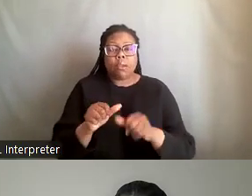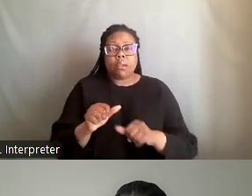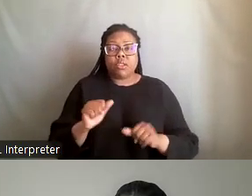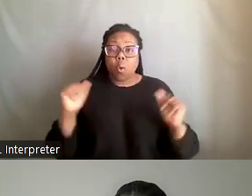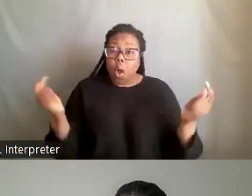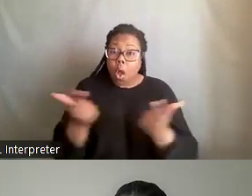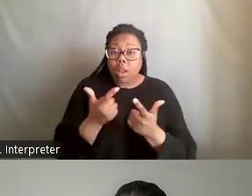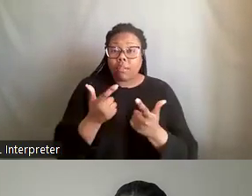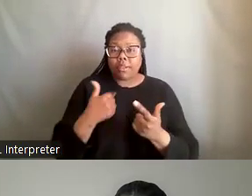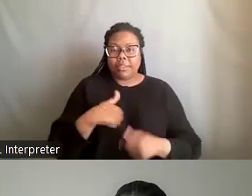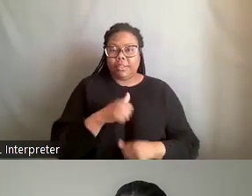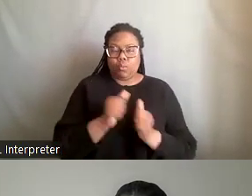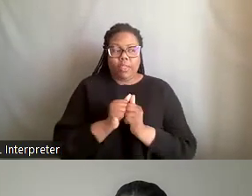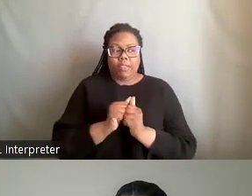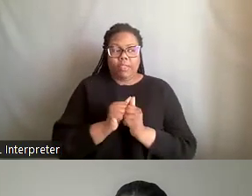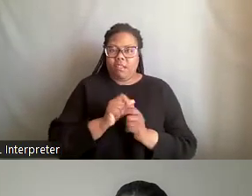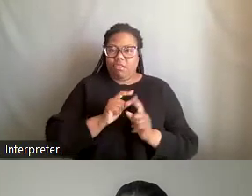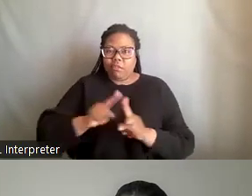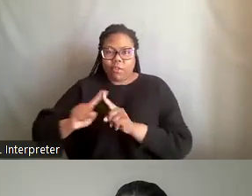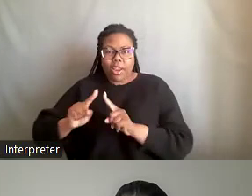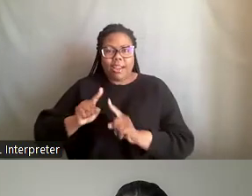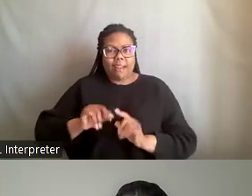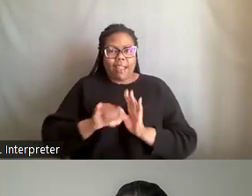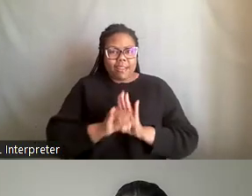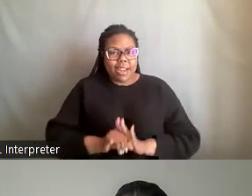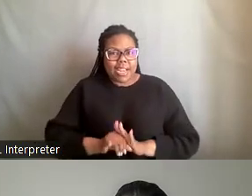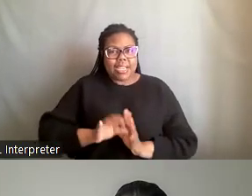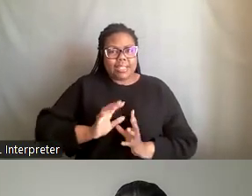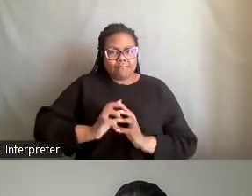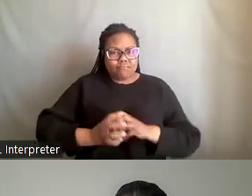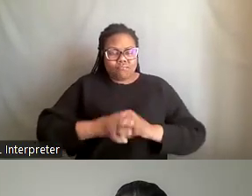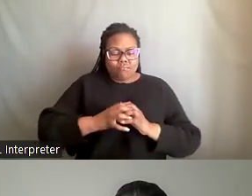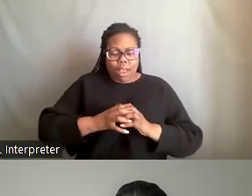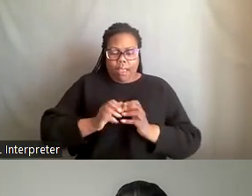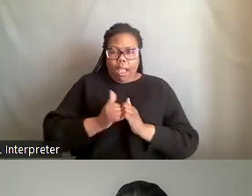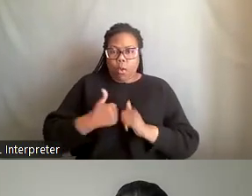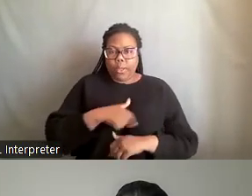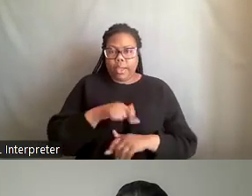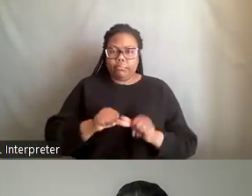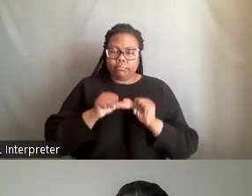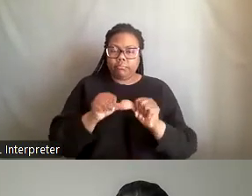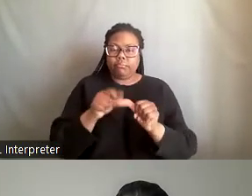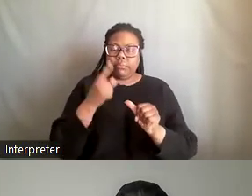we can sustain this work, and that all of us with all our identities don't get pushed out of this fight, because we